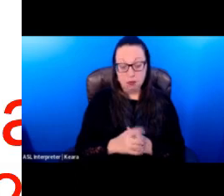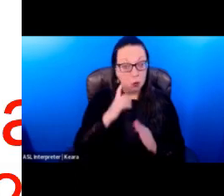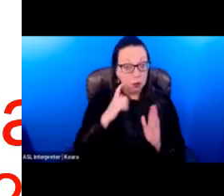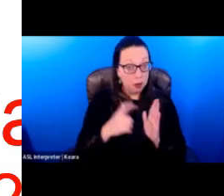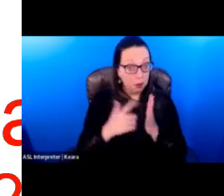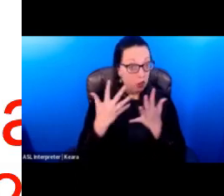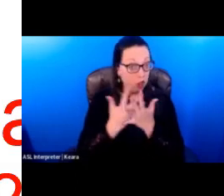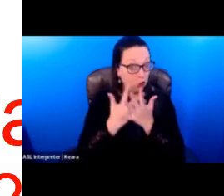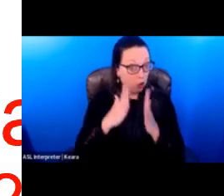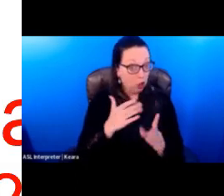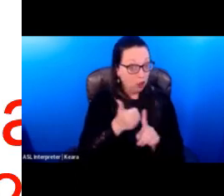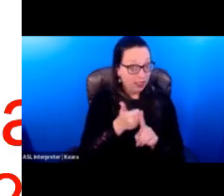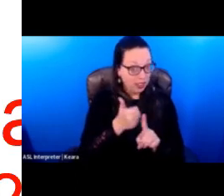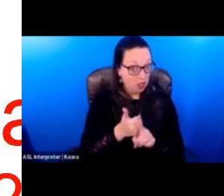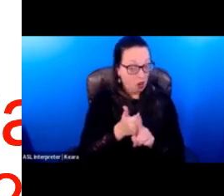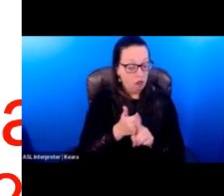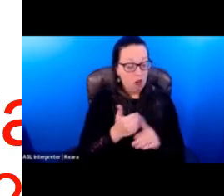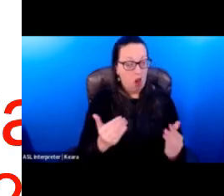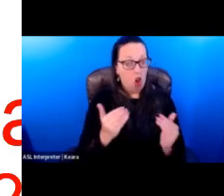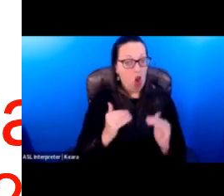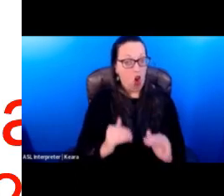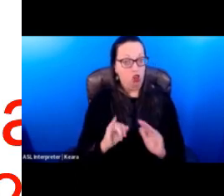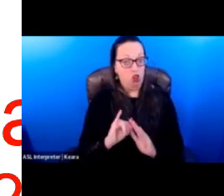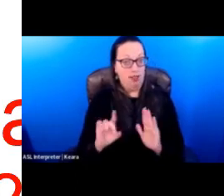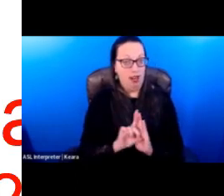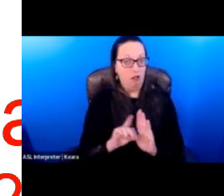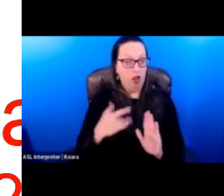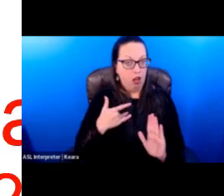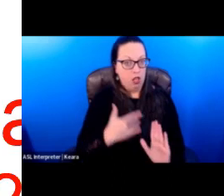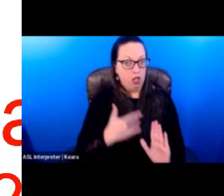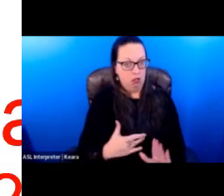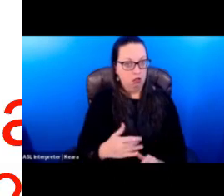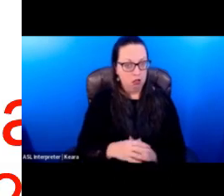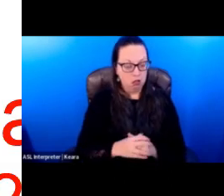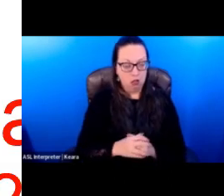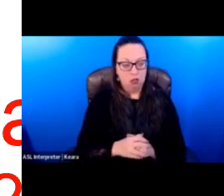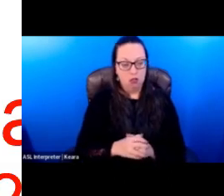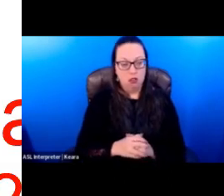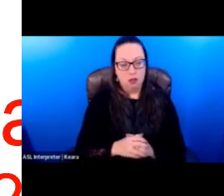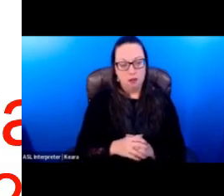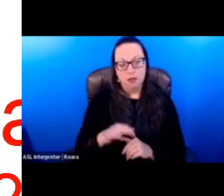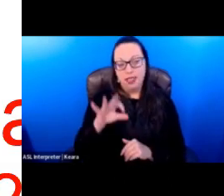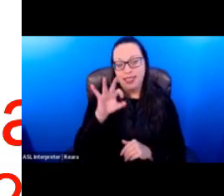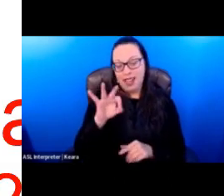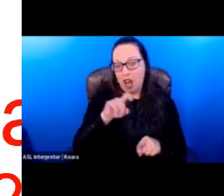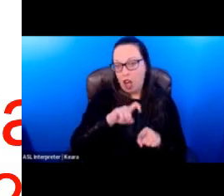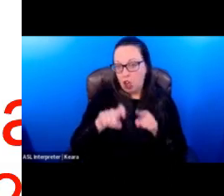tendency to under identify, and next. Nine callers per week had